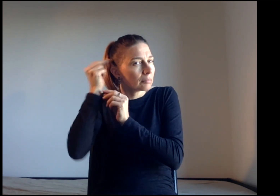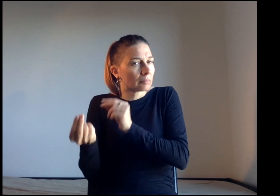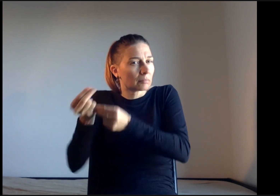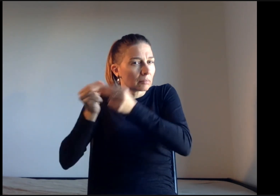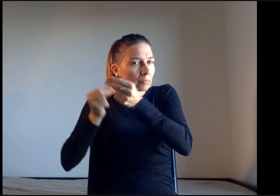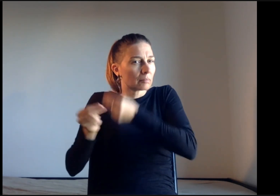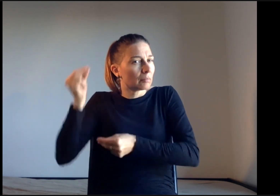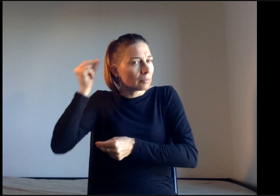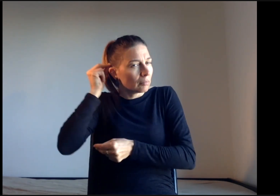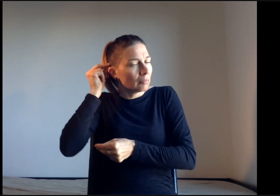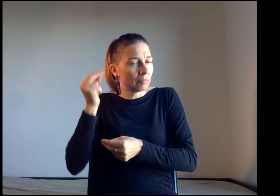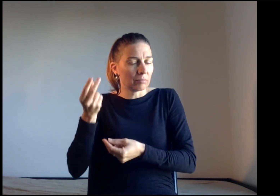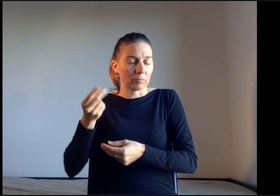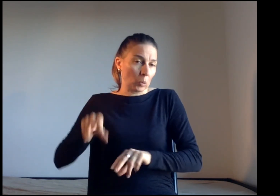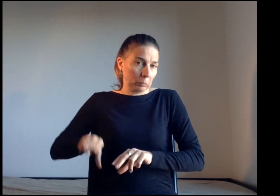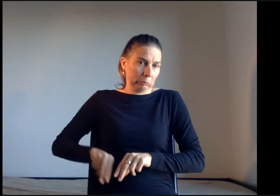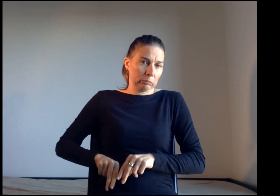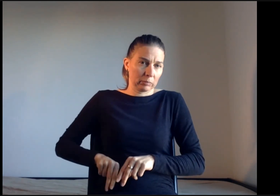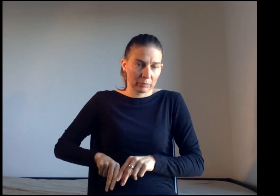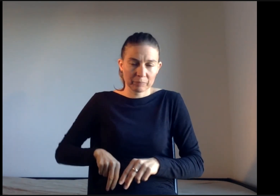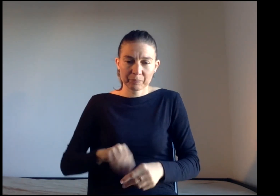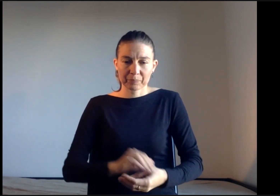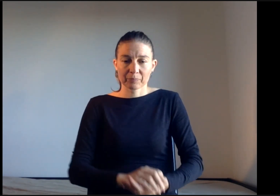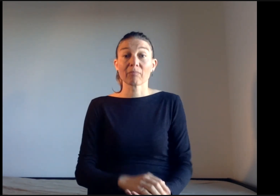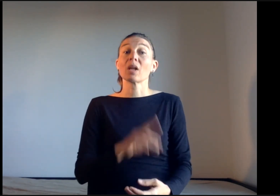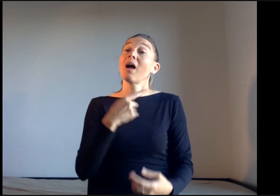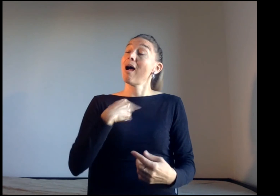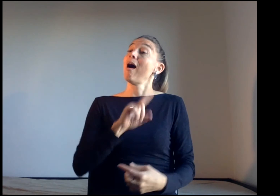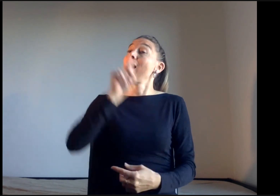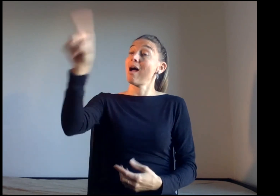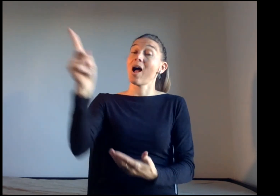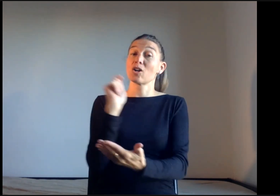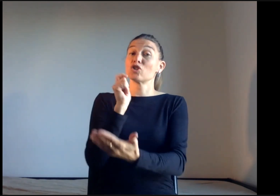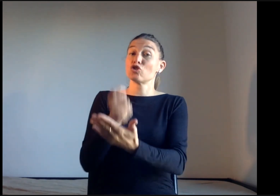For example, if the shops are closed, what happens then?